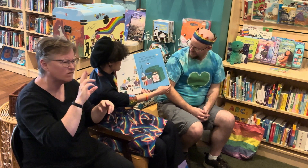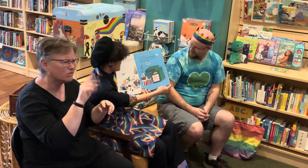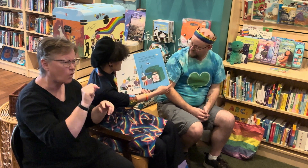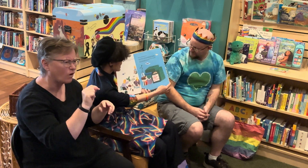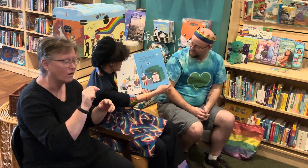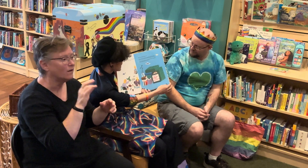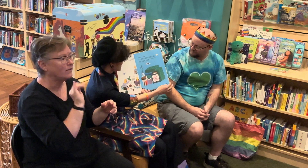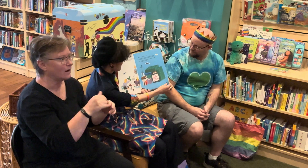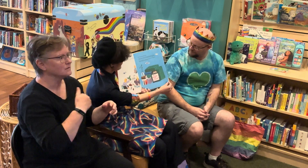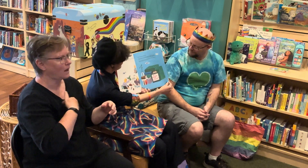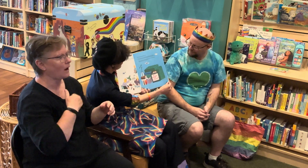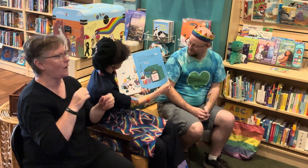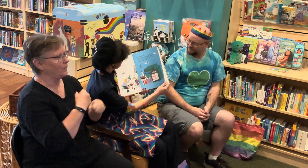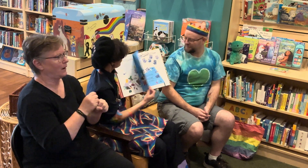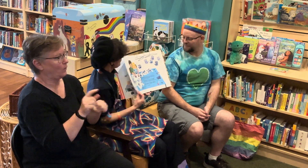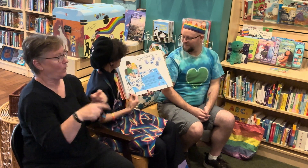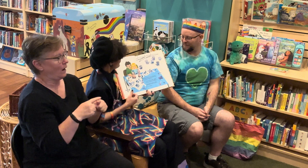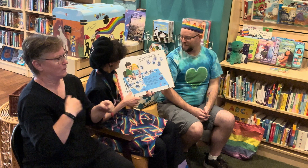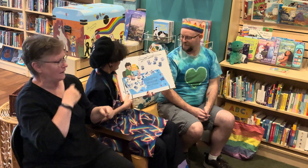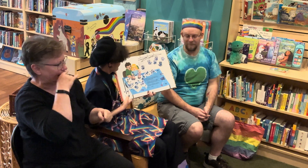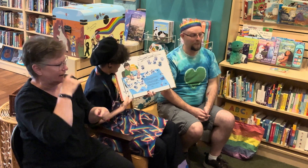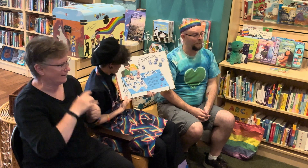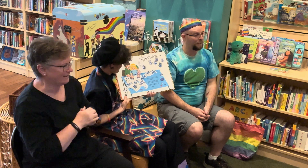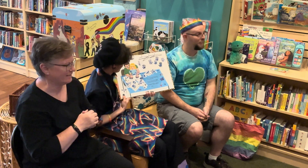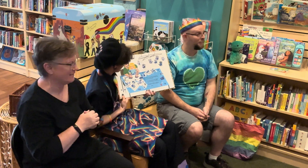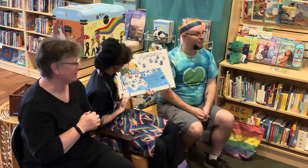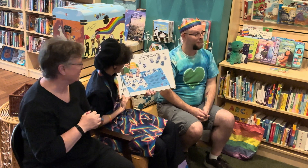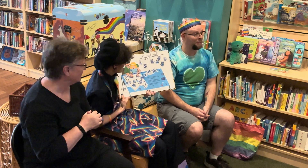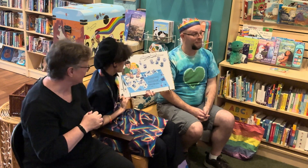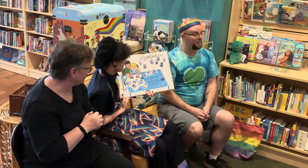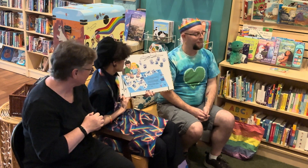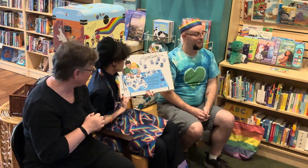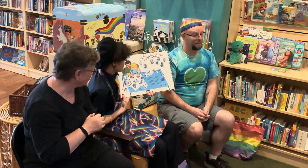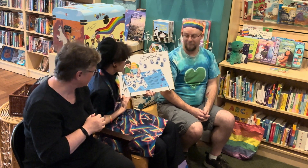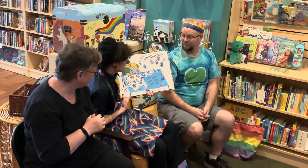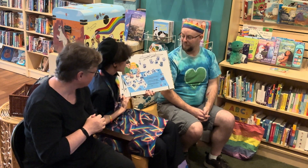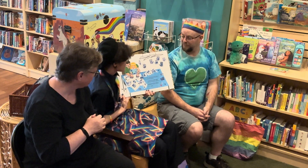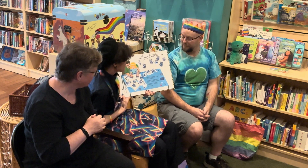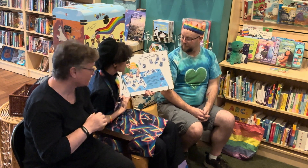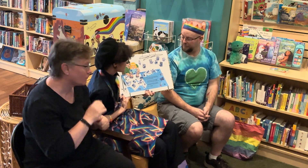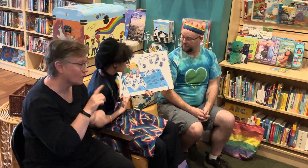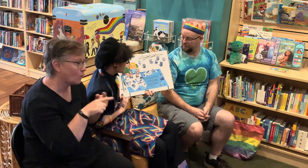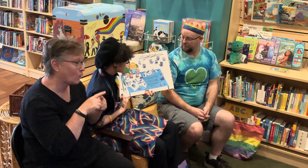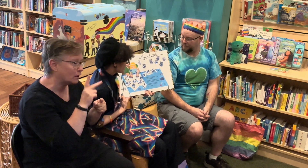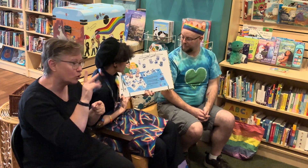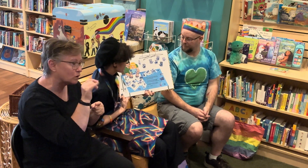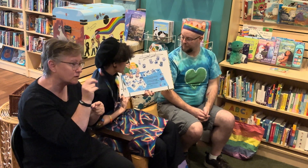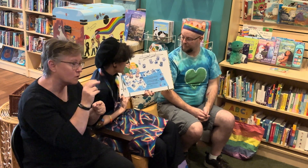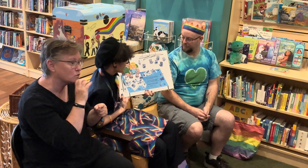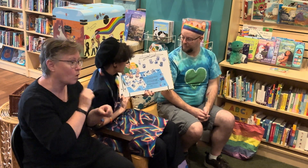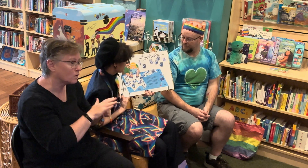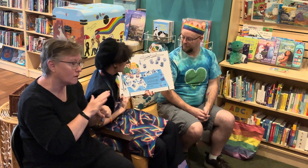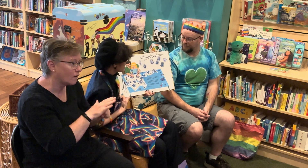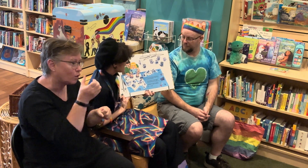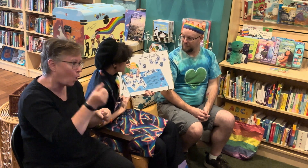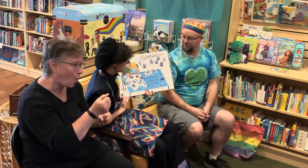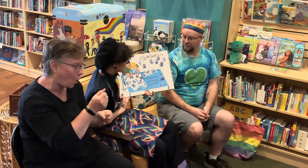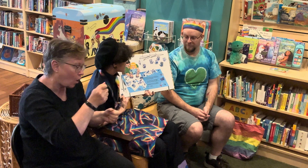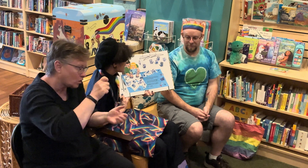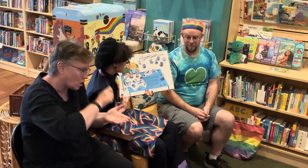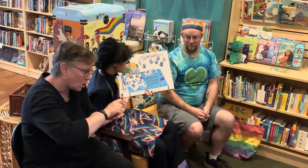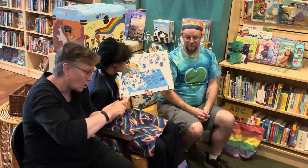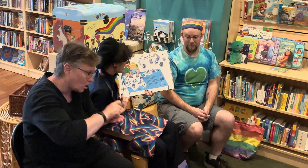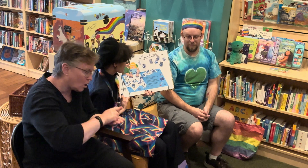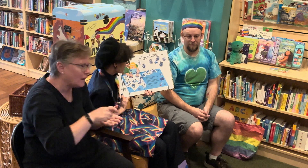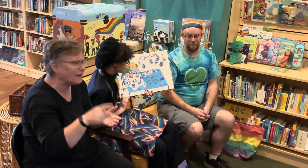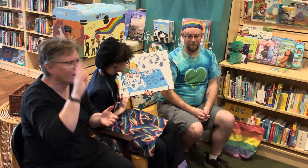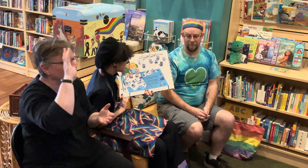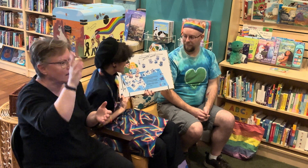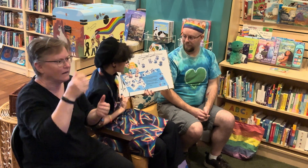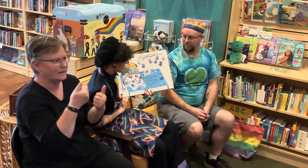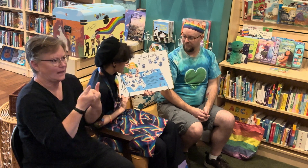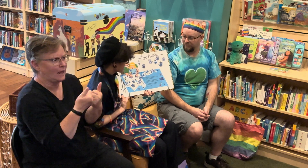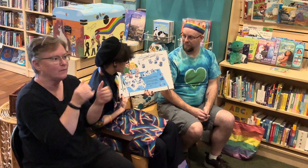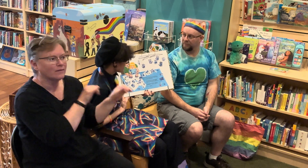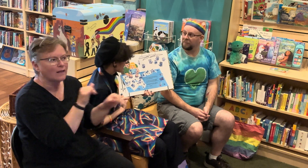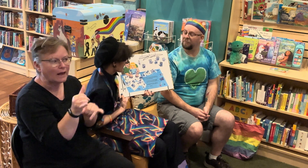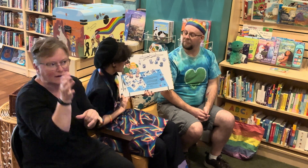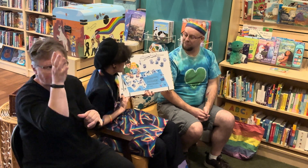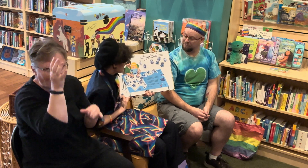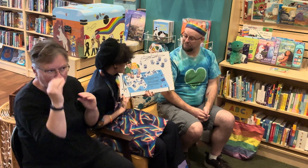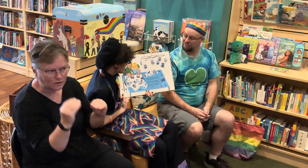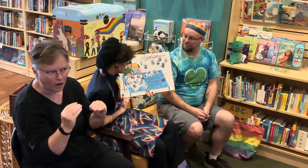make when I was a kid. When Kristen was old enough to hold a crayon, Keith invented a game like one his dad had taught him.